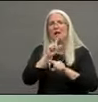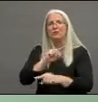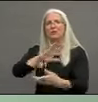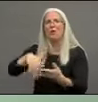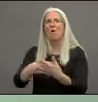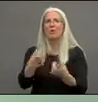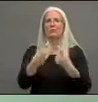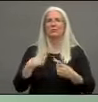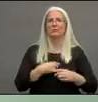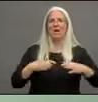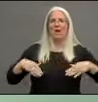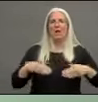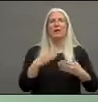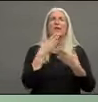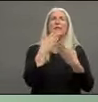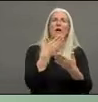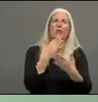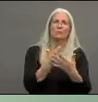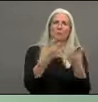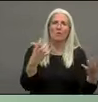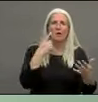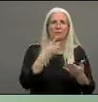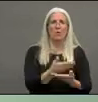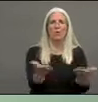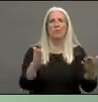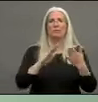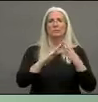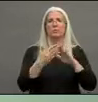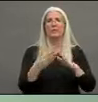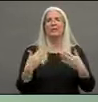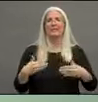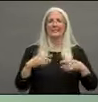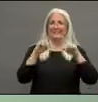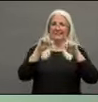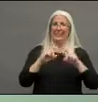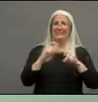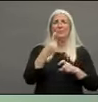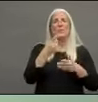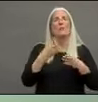testing is again, one of the ways in which we can slow the spread of COVID-19